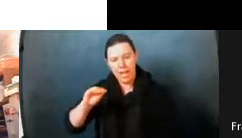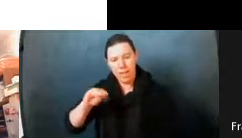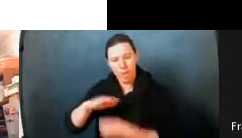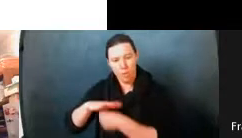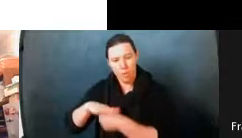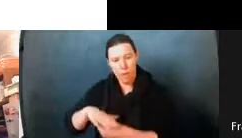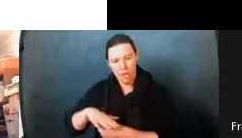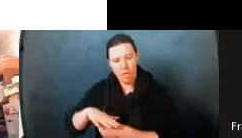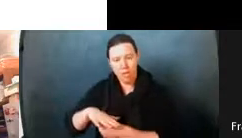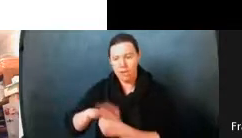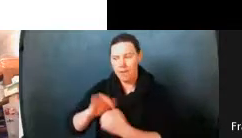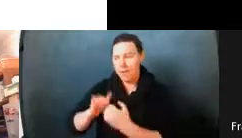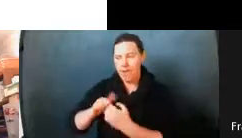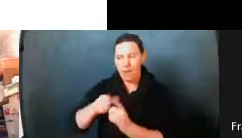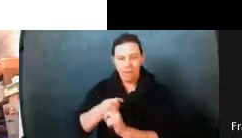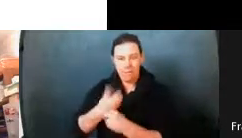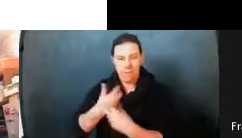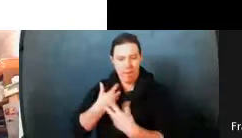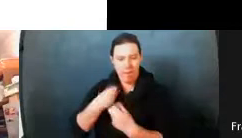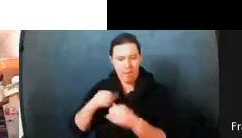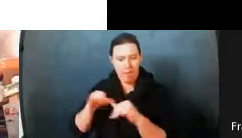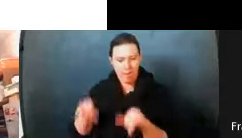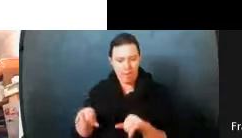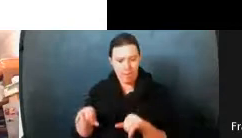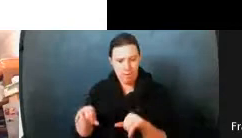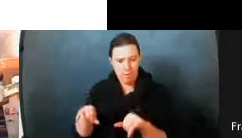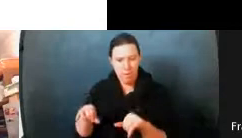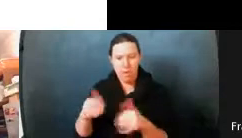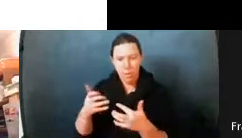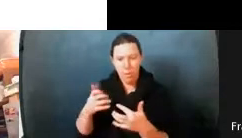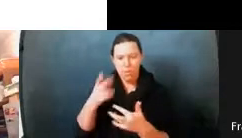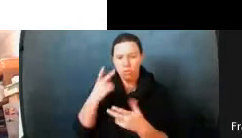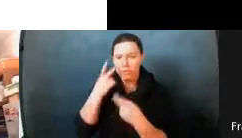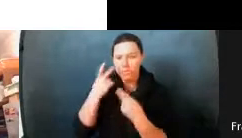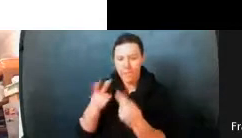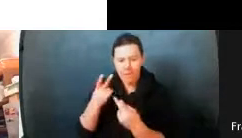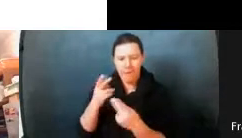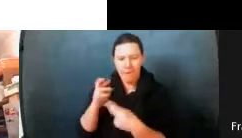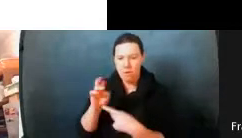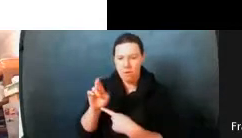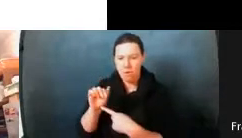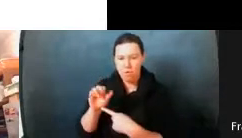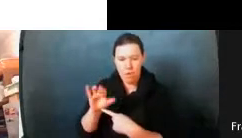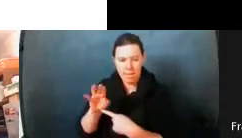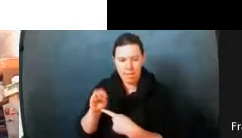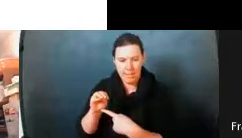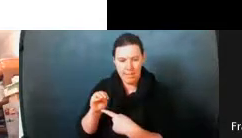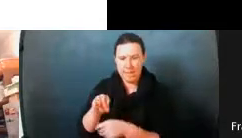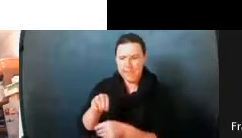and address systemic racism within our healthcare system in hopes to help our communities of colors